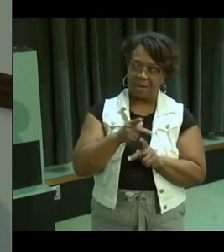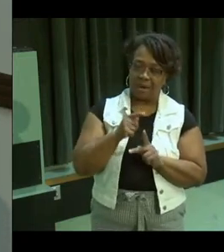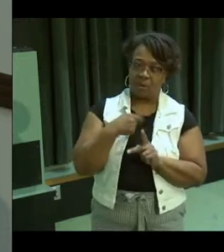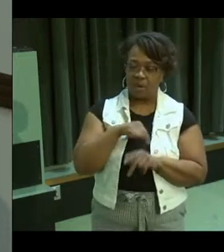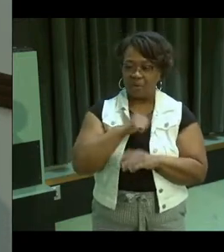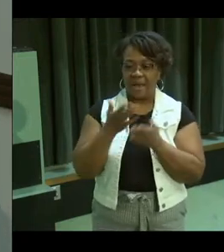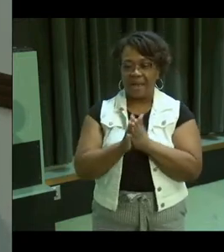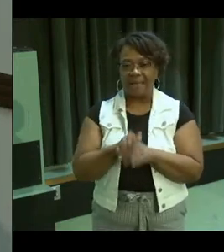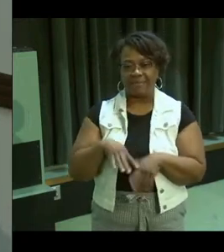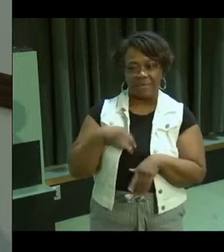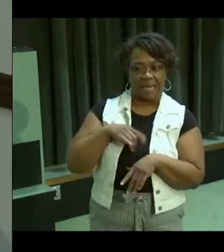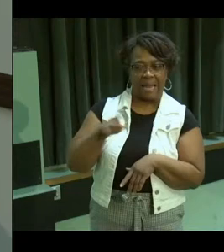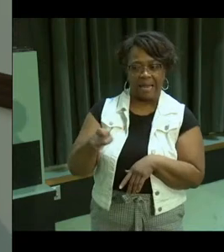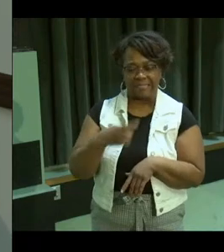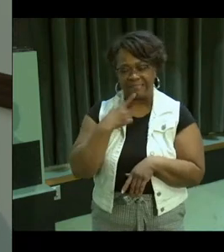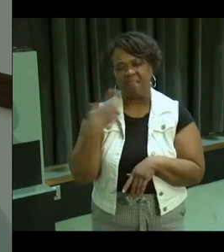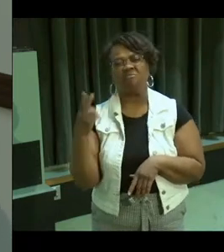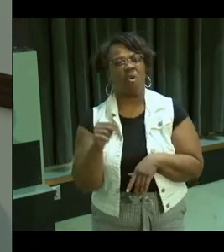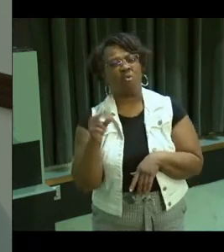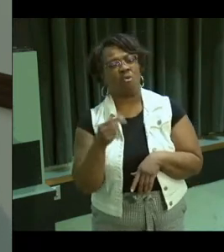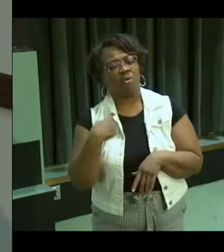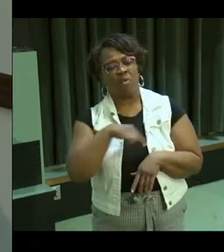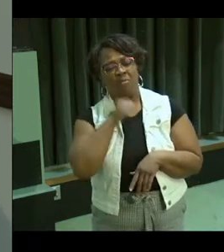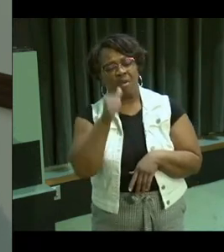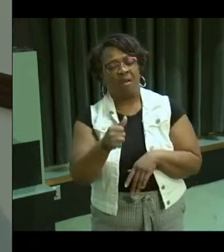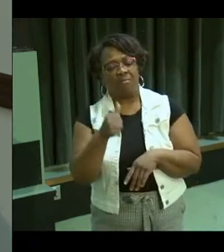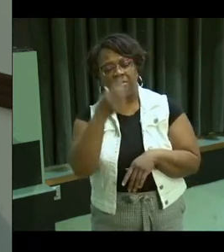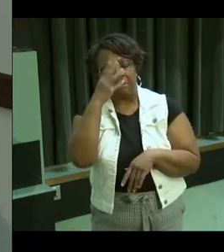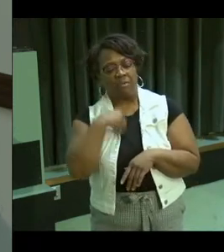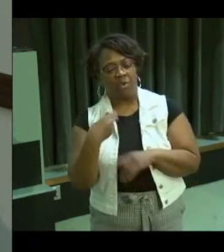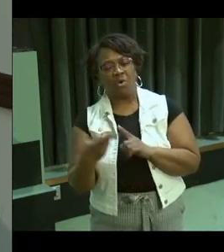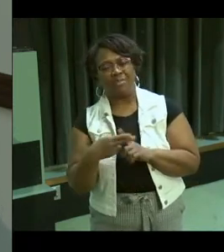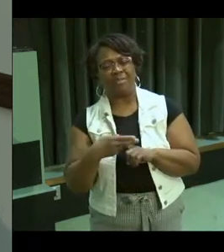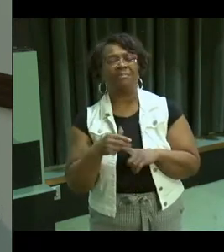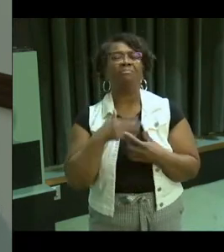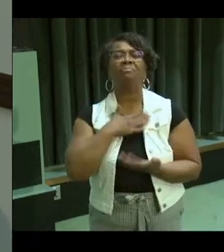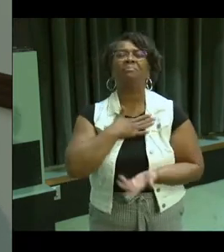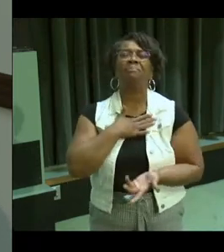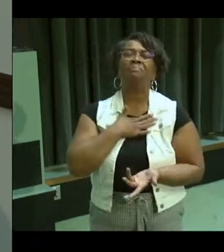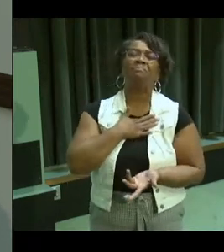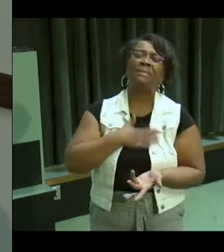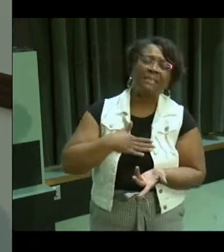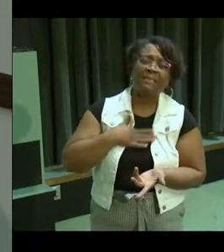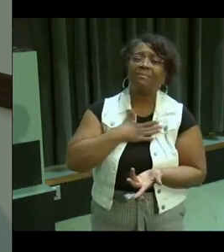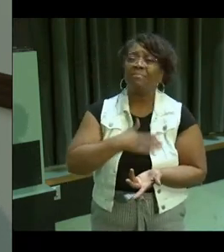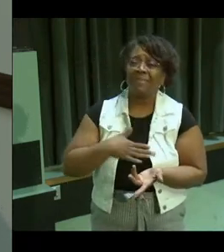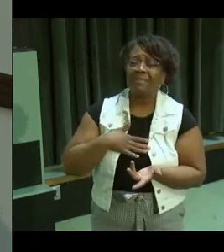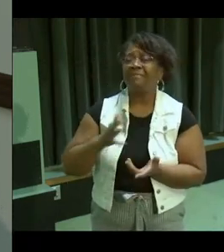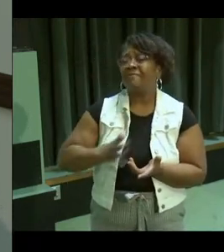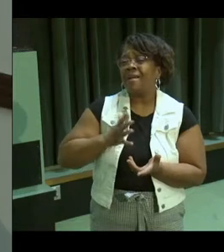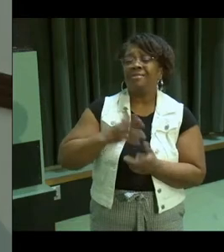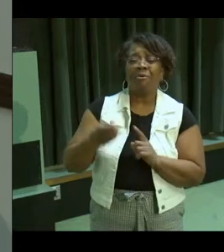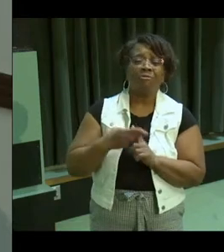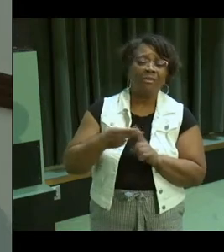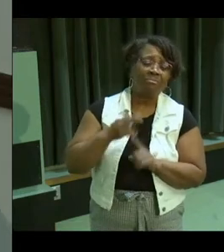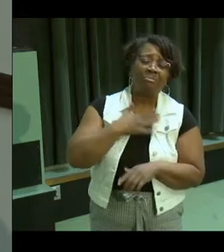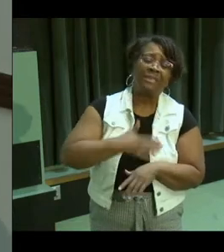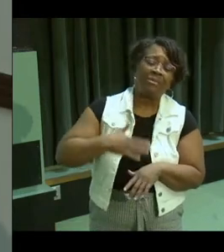him. So we ask and he's like, no, no, we're not going to stay